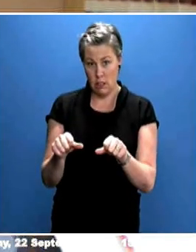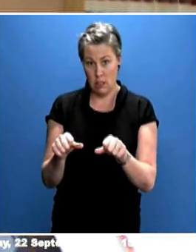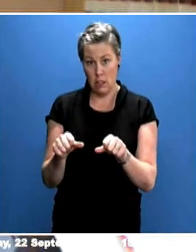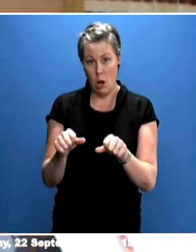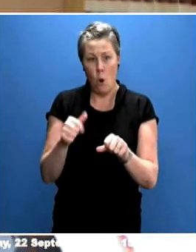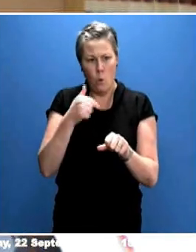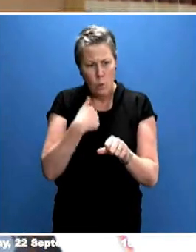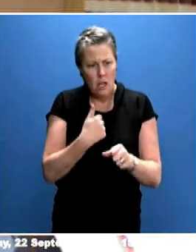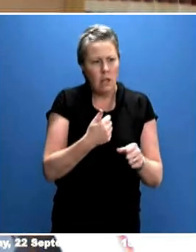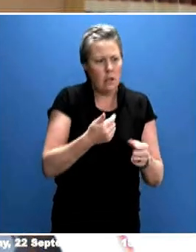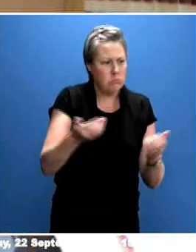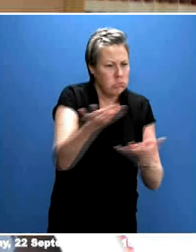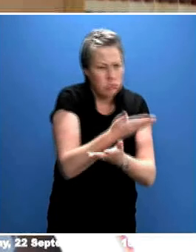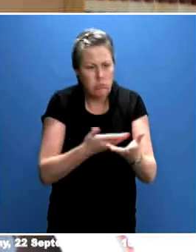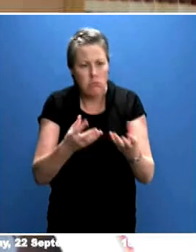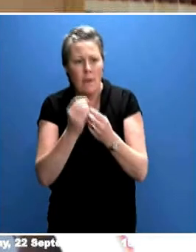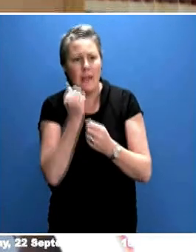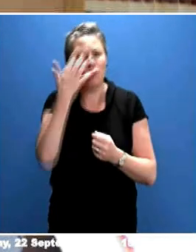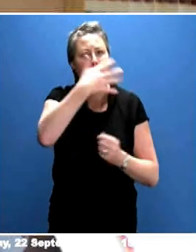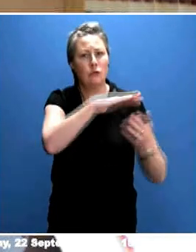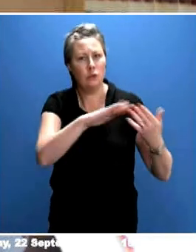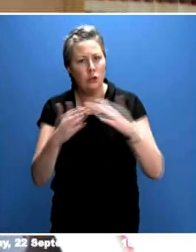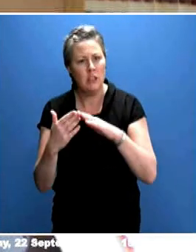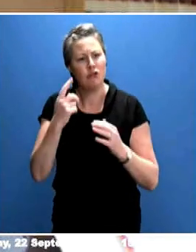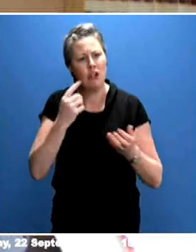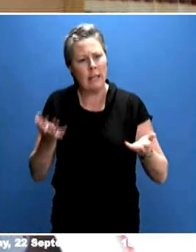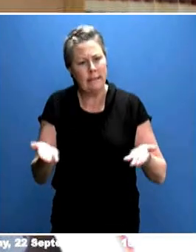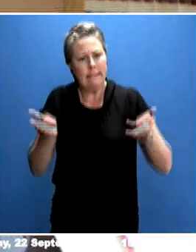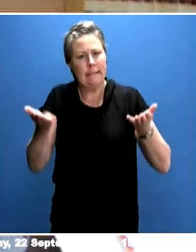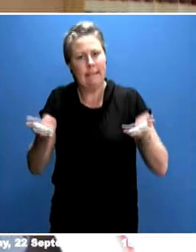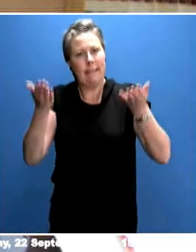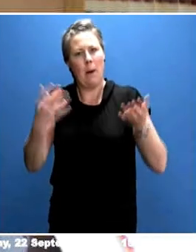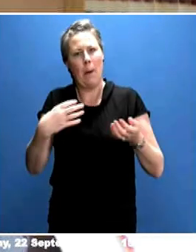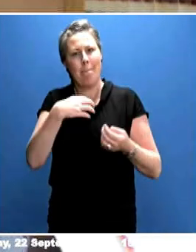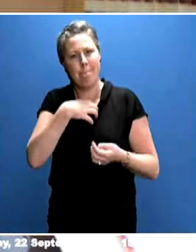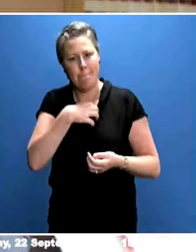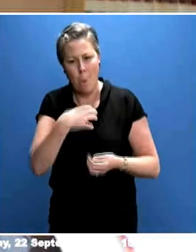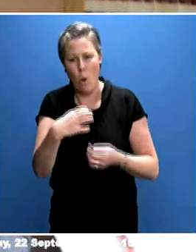and our Aboriginal community to increase the number of ACCHOs providing services